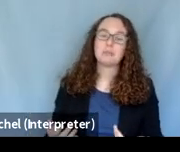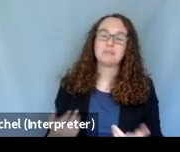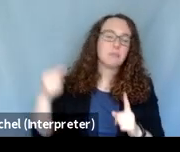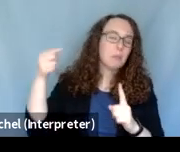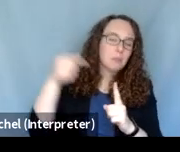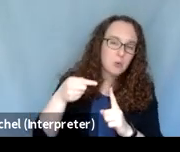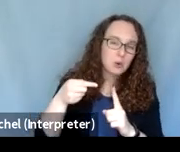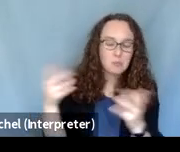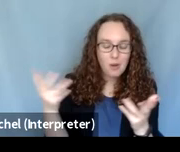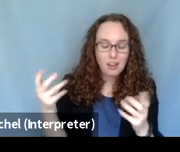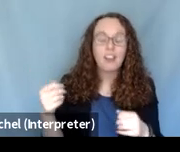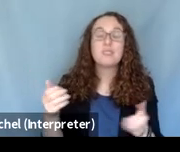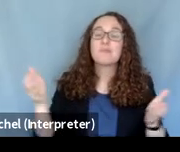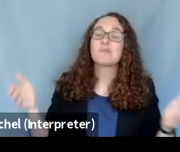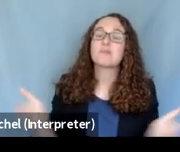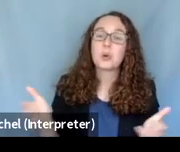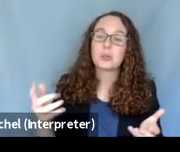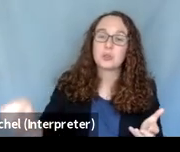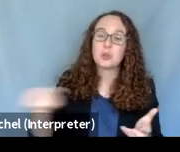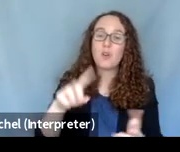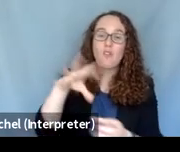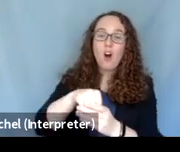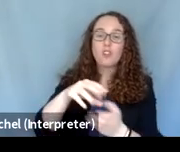and and get involved in student activities.